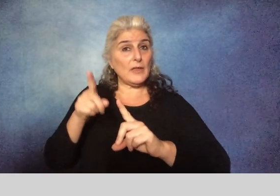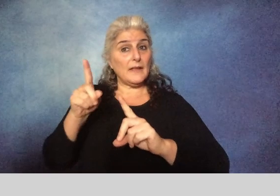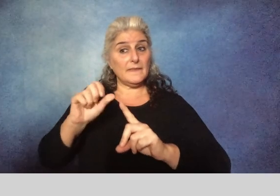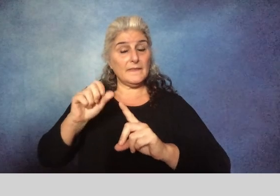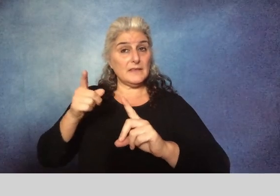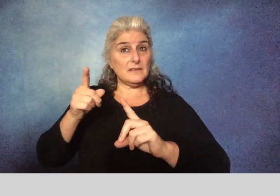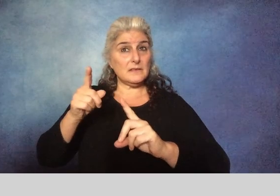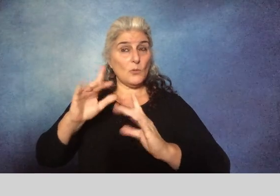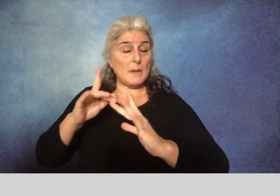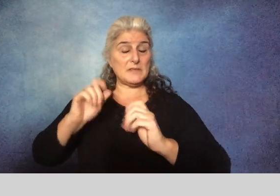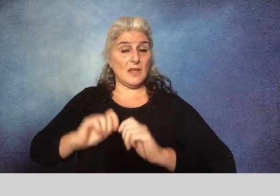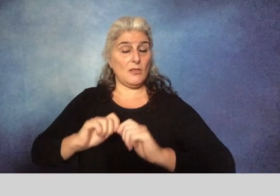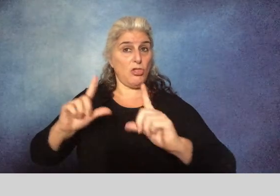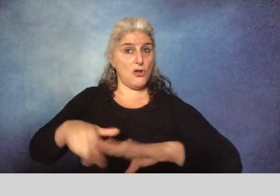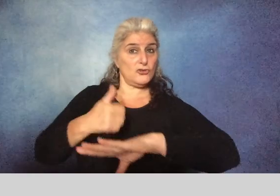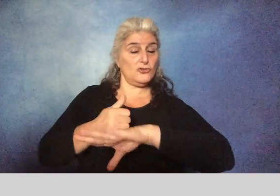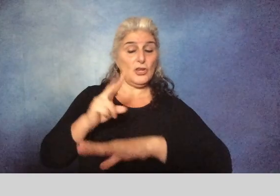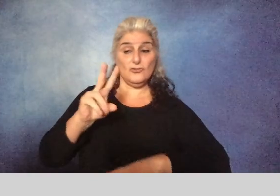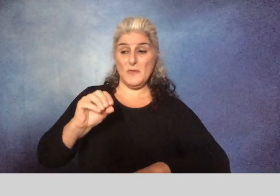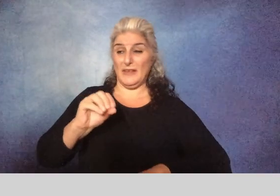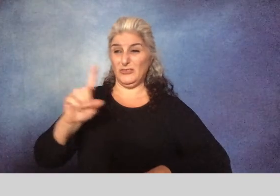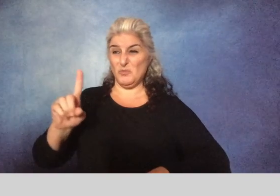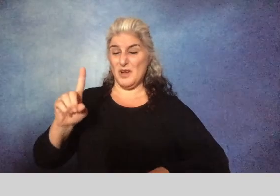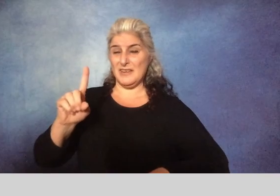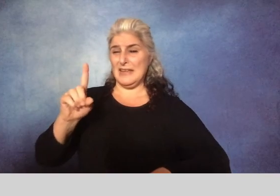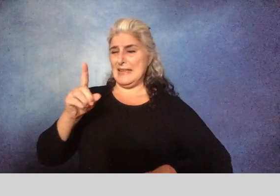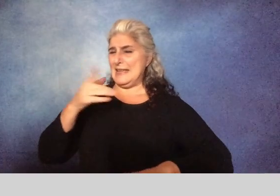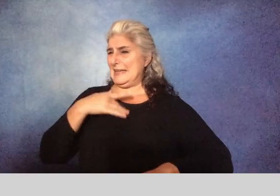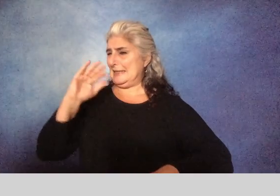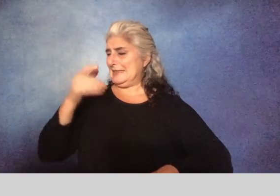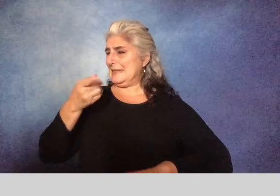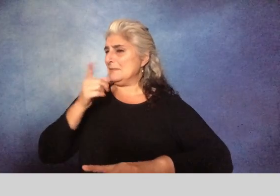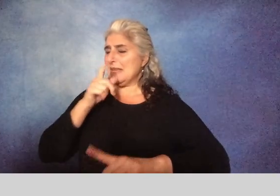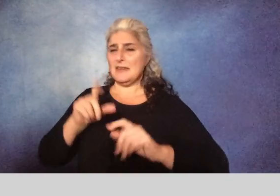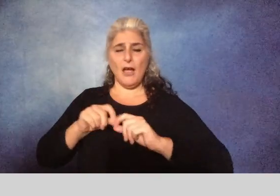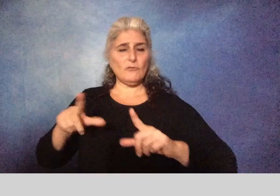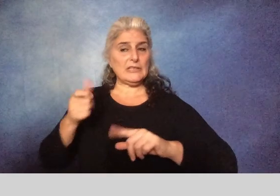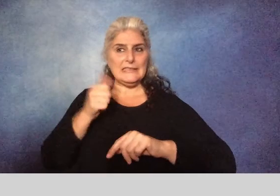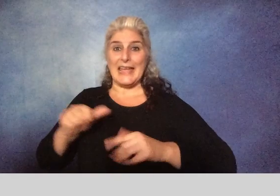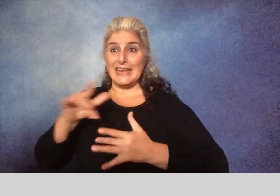it doesn't include any albums released prior to that, with the exception of albums that are re-released.